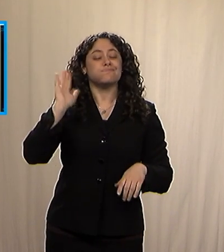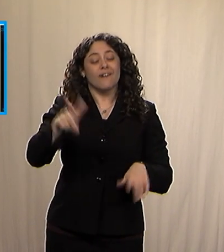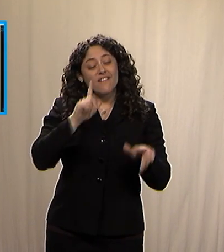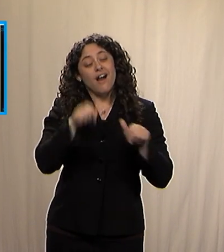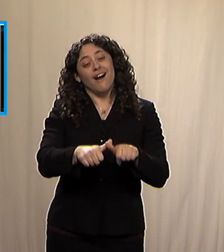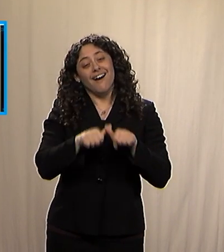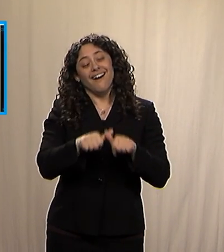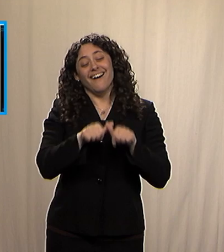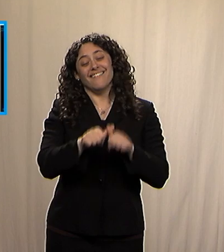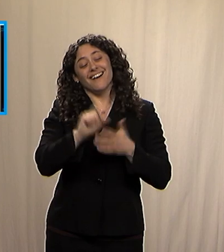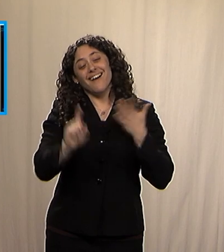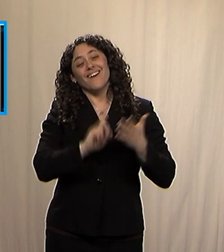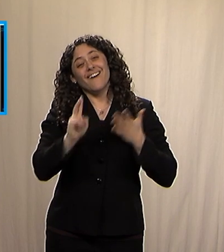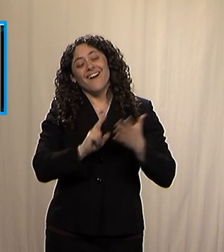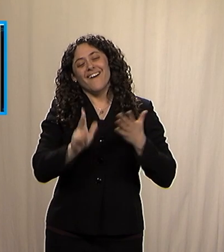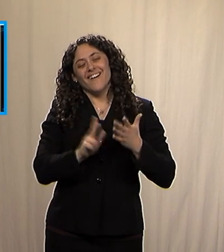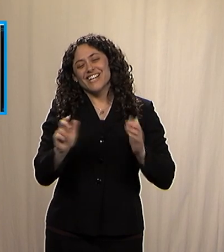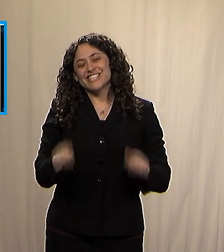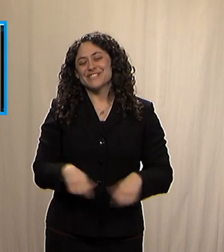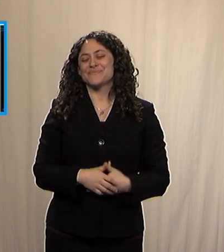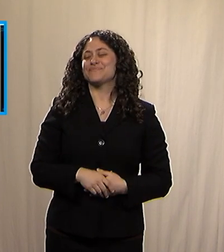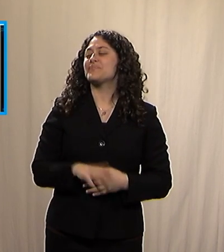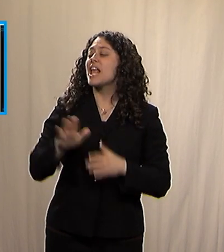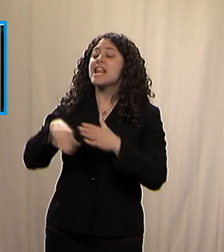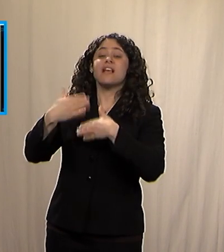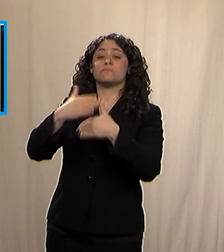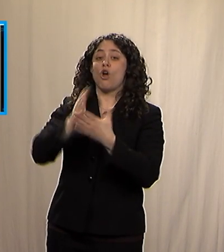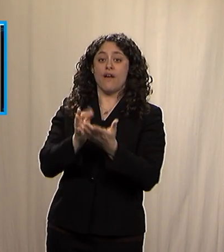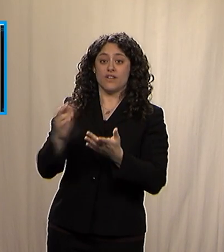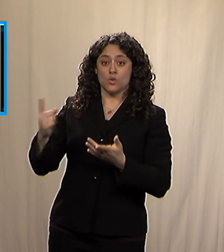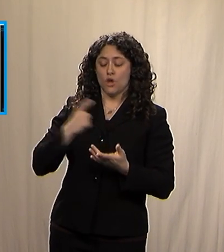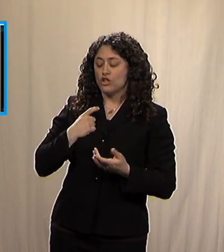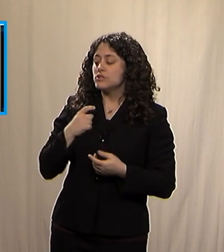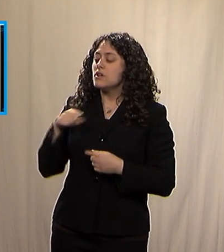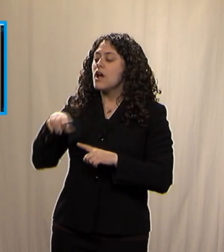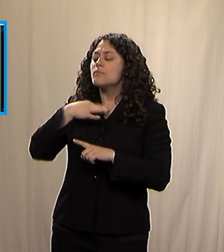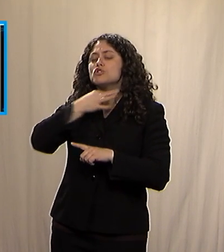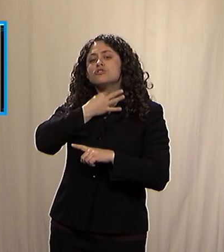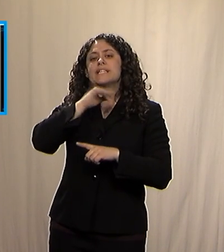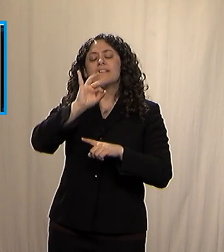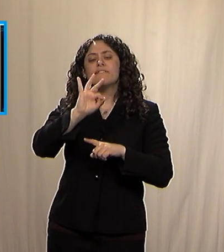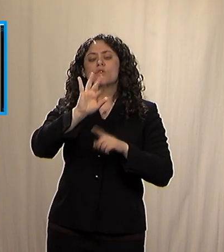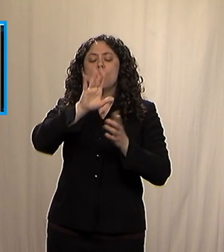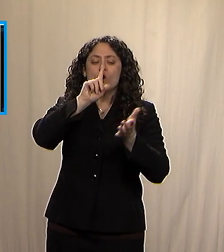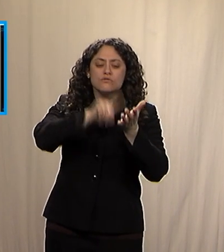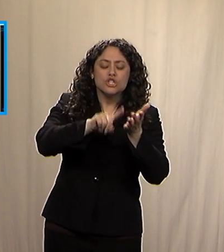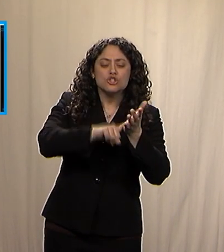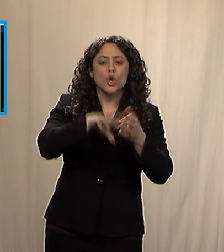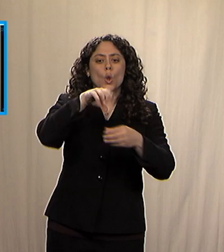The next part of the question is I'm curious as to whether any of your studies include live video demonstrations